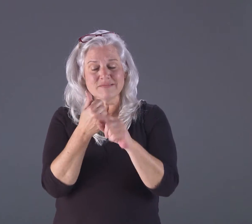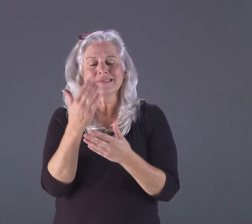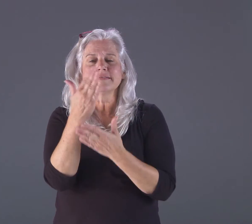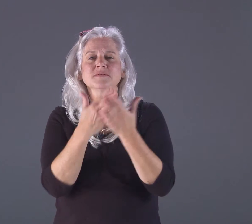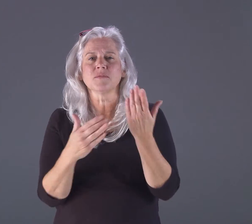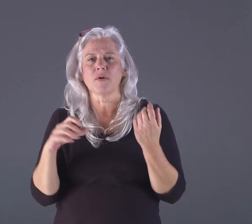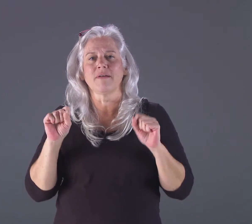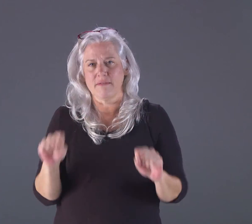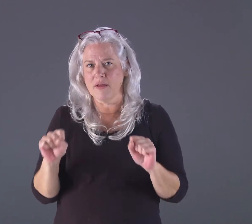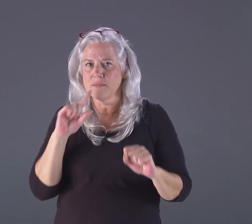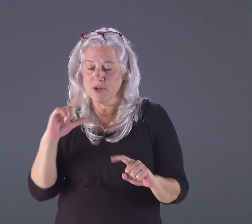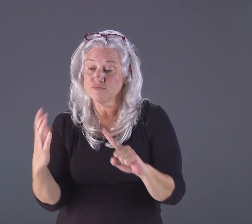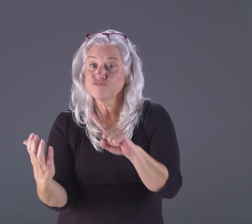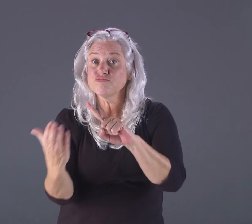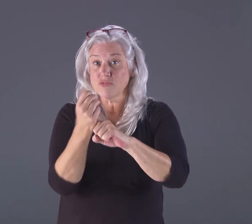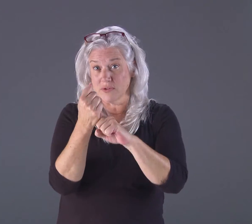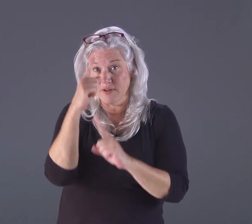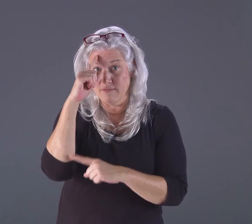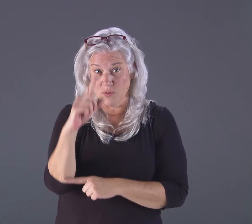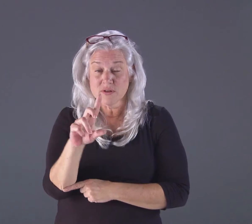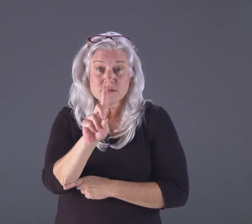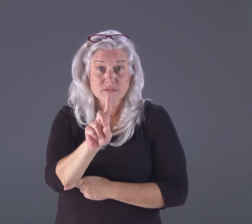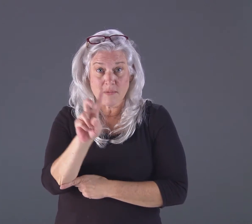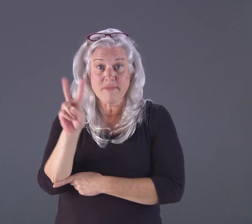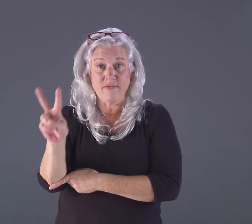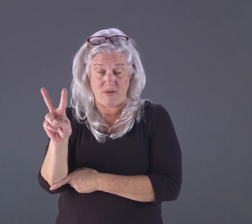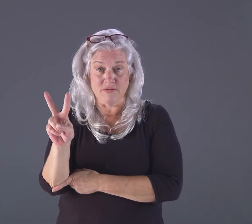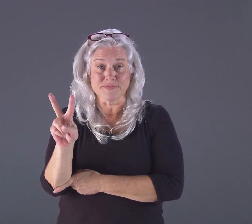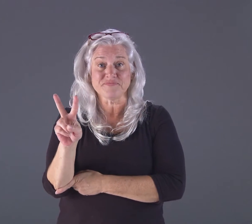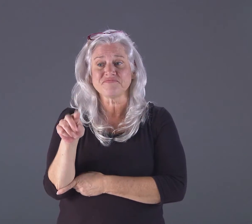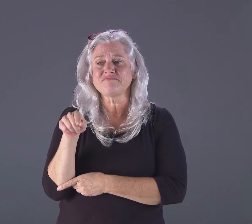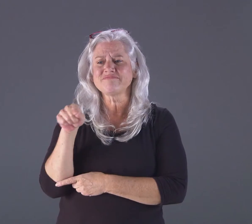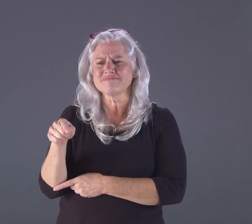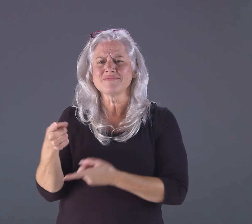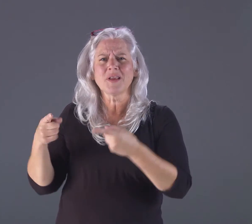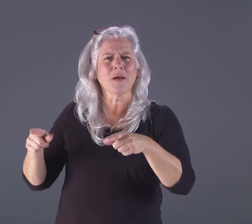Based on the law, someone can only be arrested for domestic violence